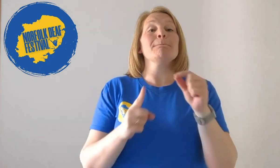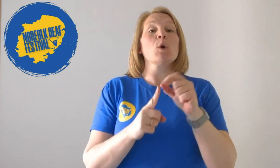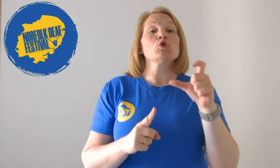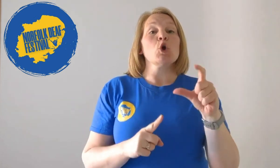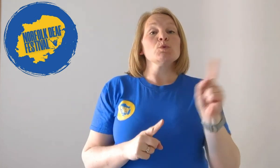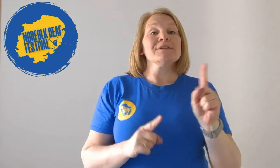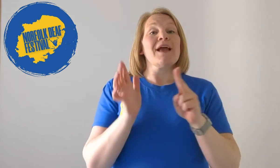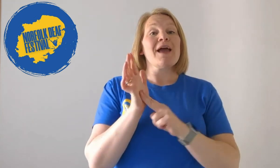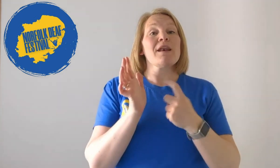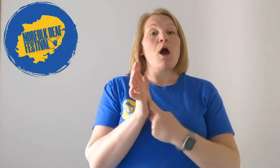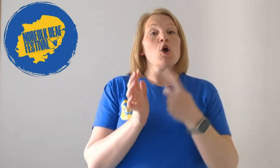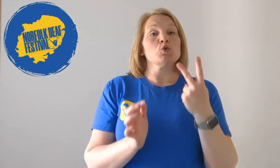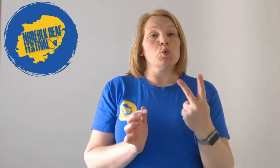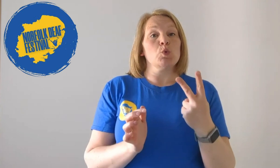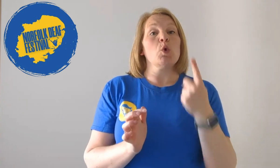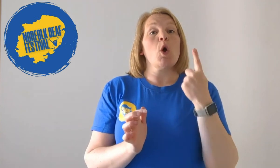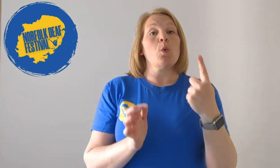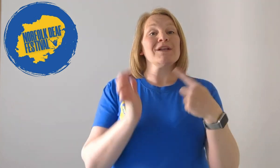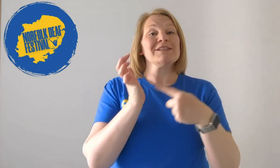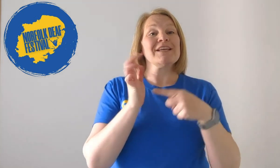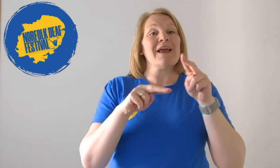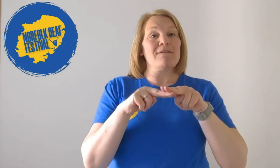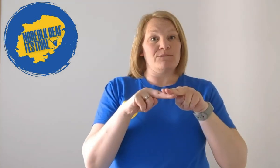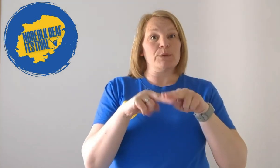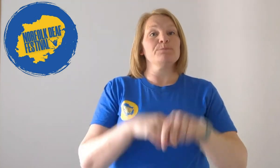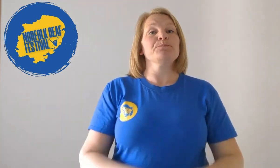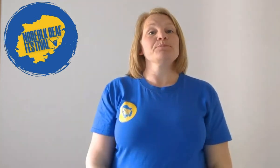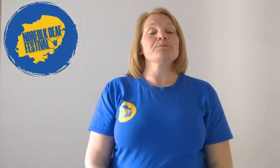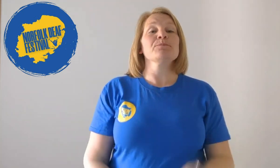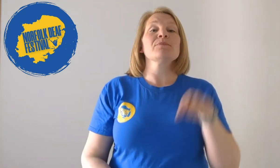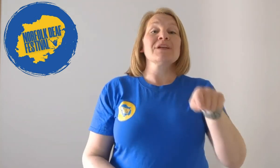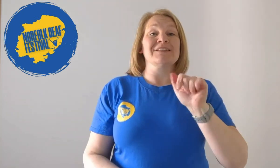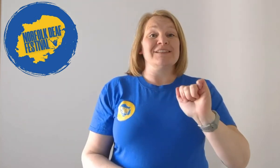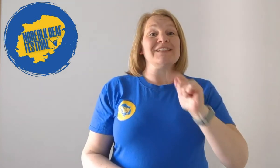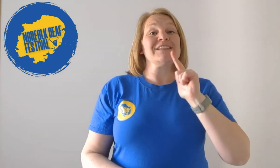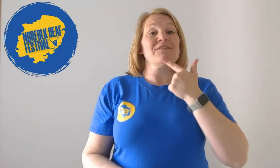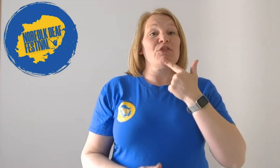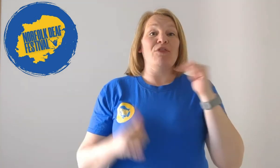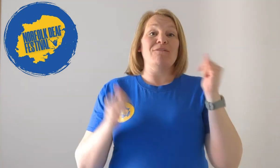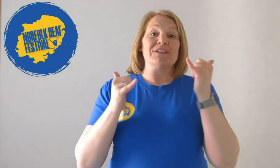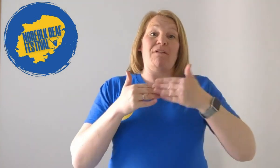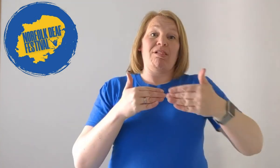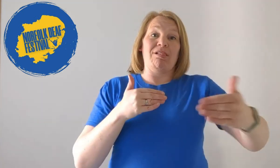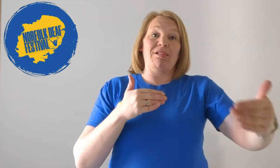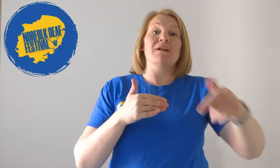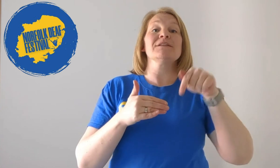The postcode is NR2 1TF. The is our 7th festival